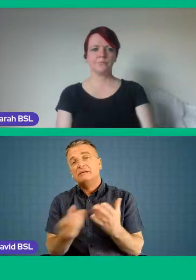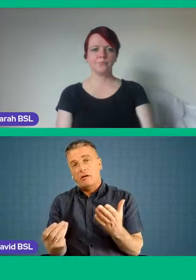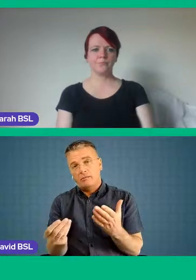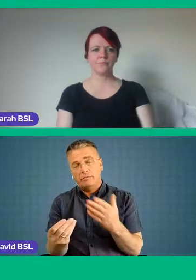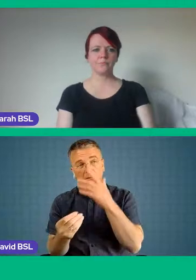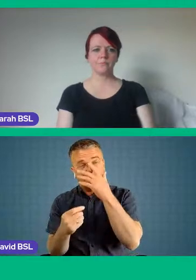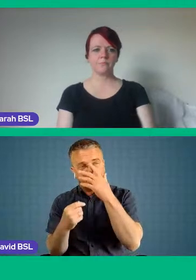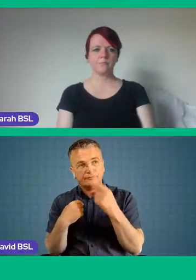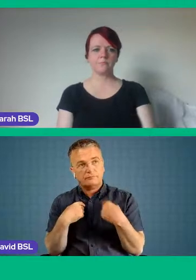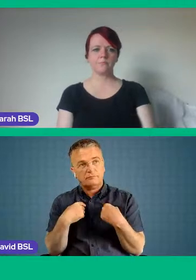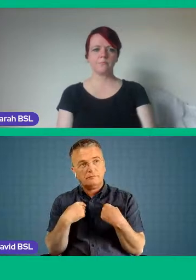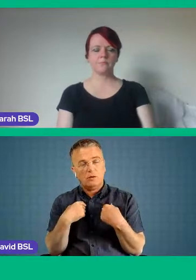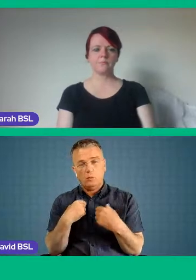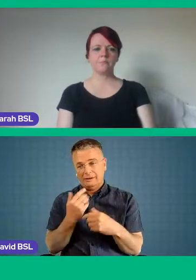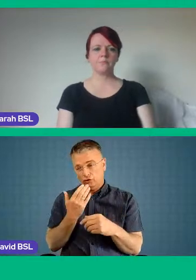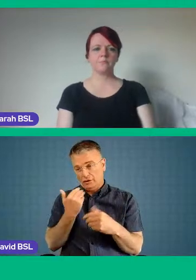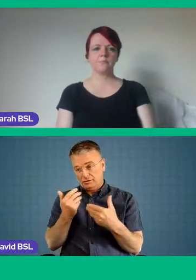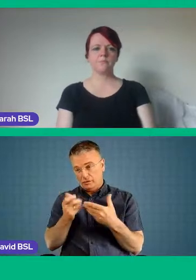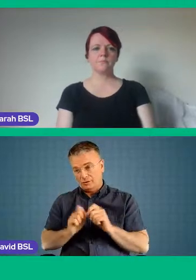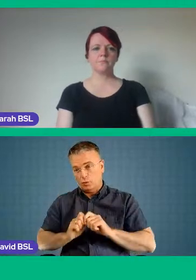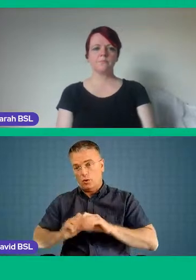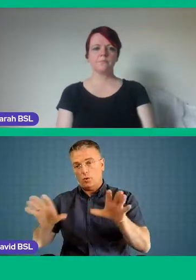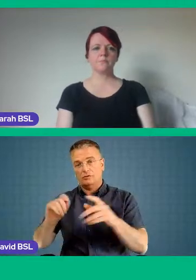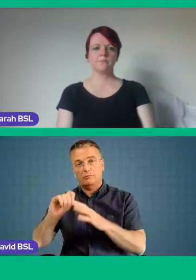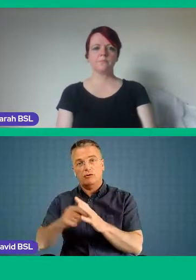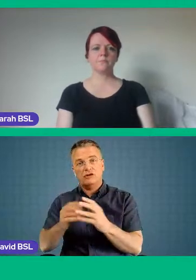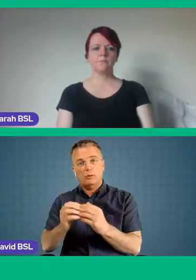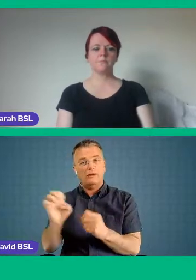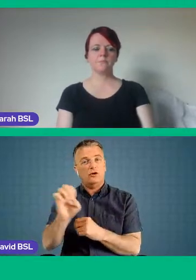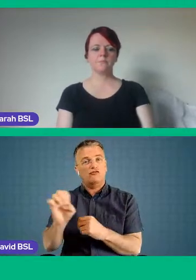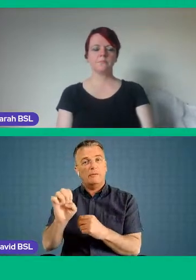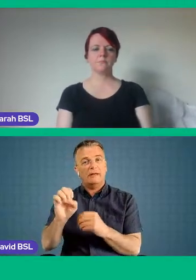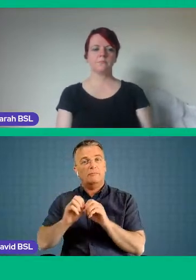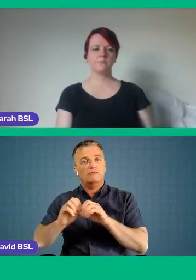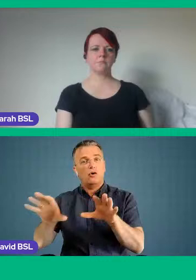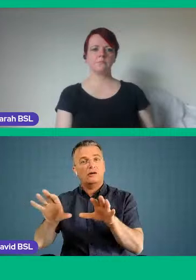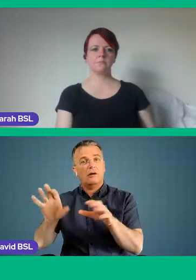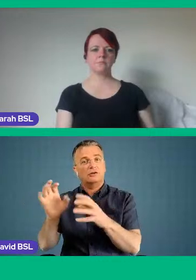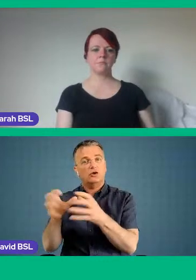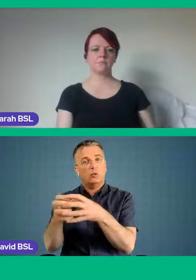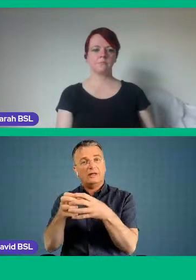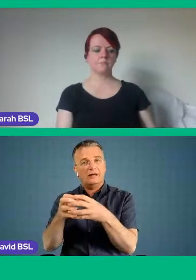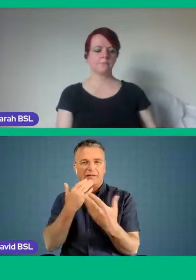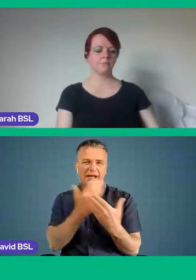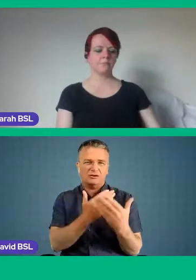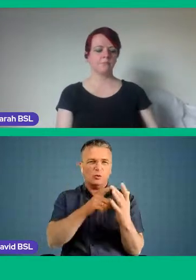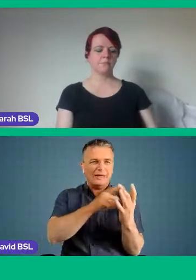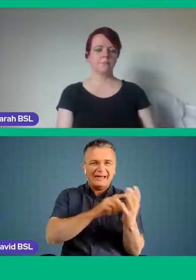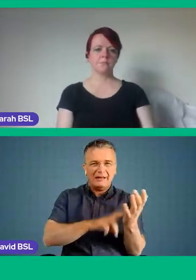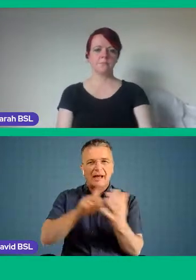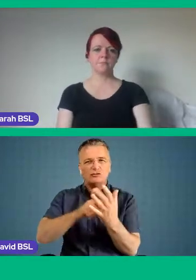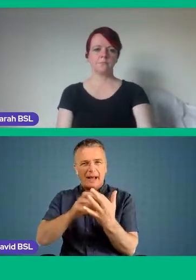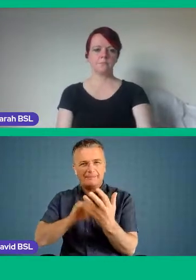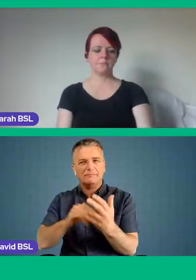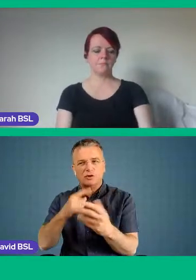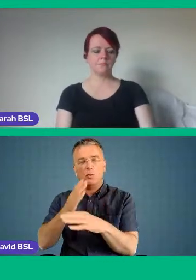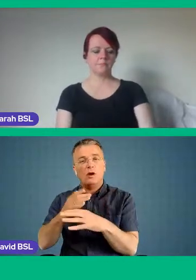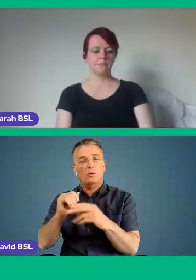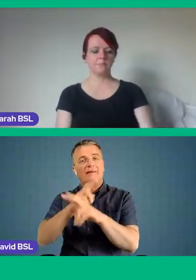(unknown term) working with young people, so the principles of core design and